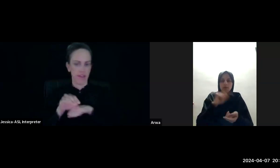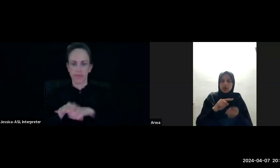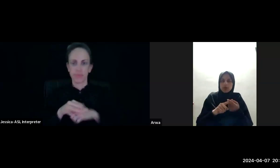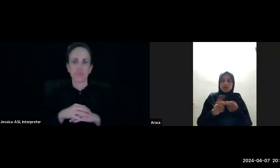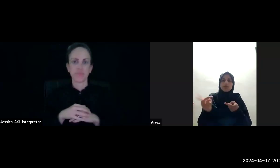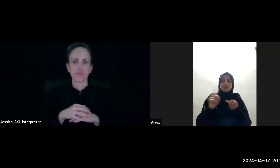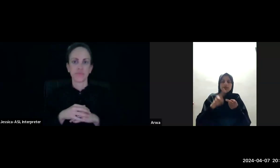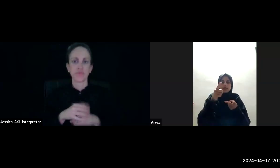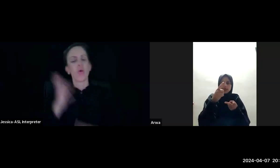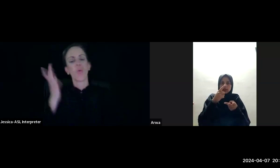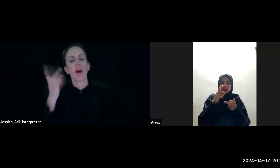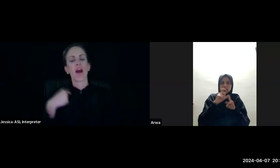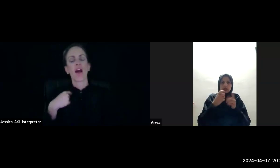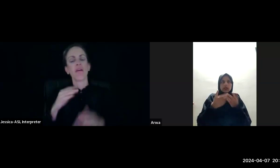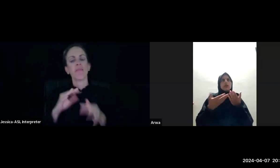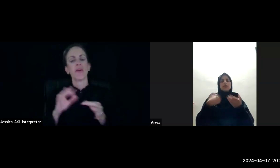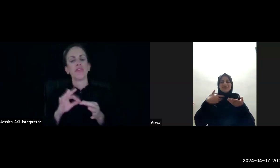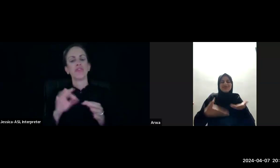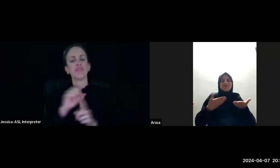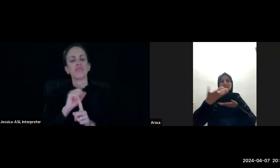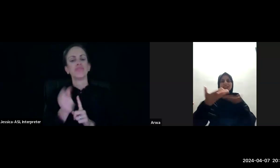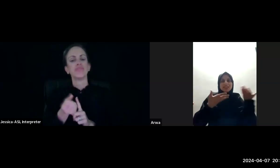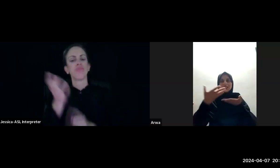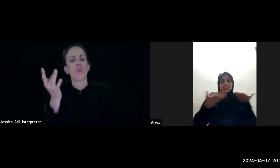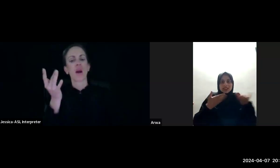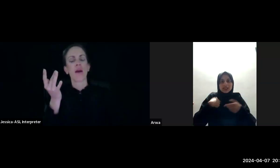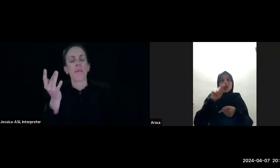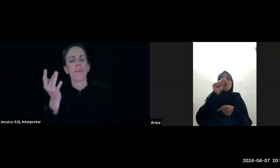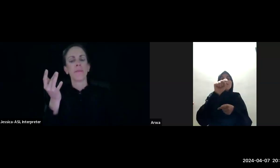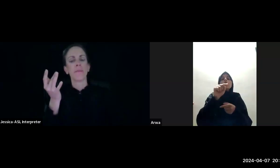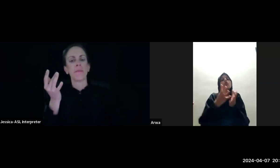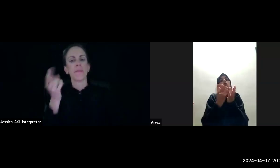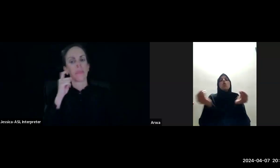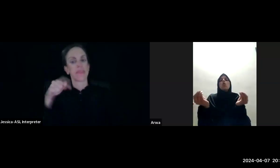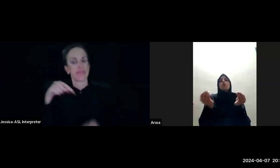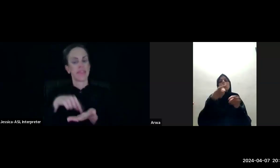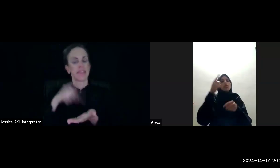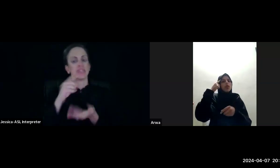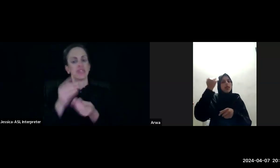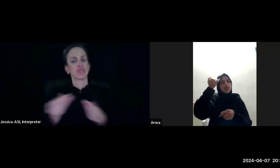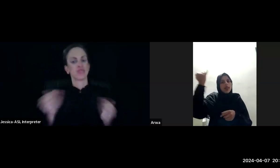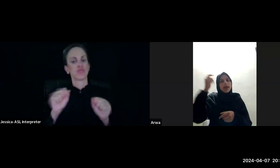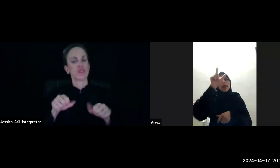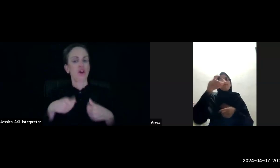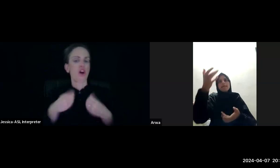this to discuss today is that this is one of the solutions you can offer your patients and this was